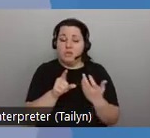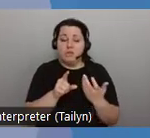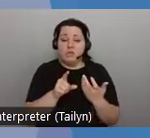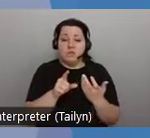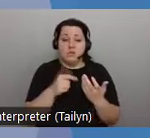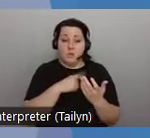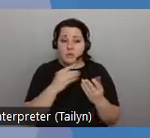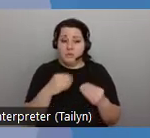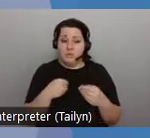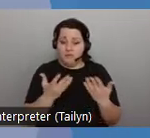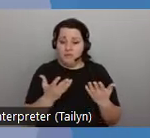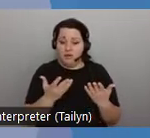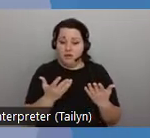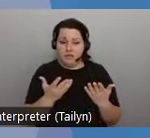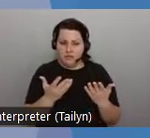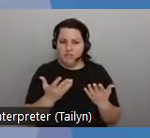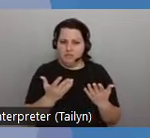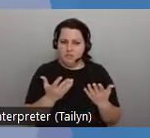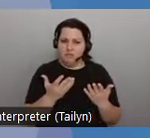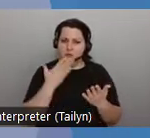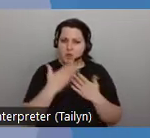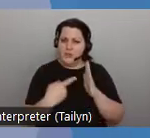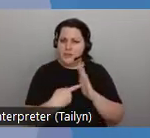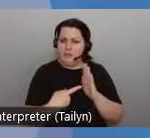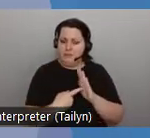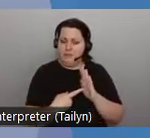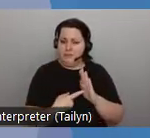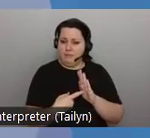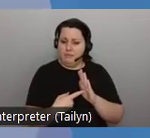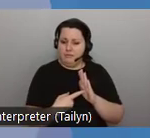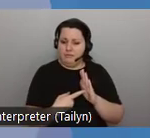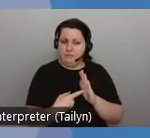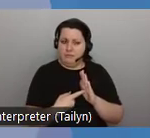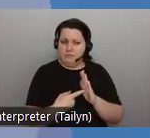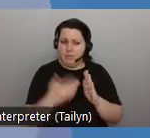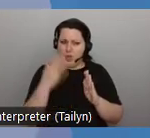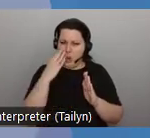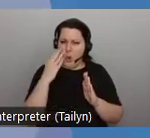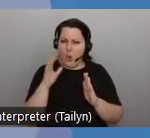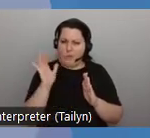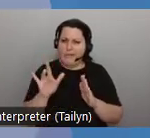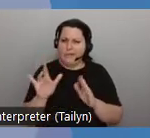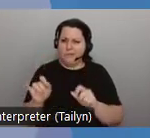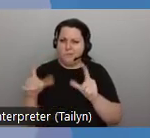documents because apparently it's assumed -- generally it is assumed if you click on a document it's going to open